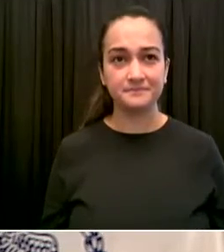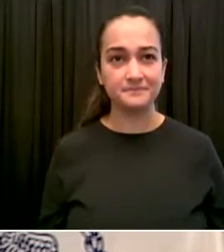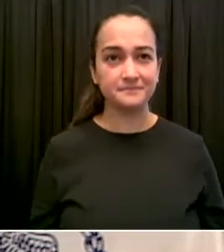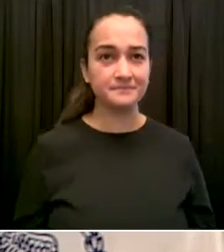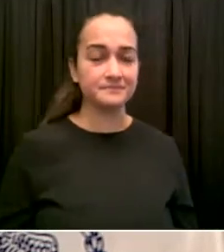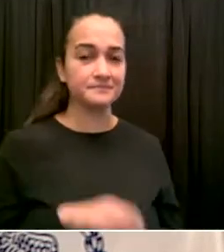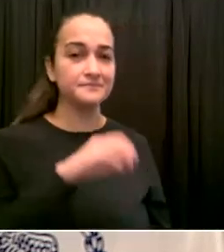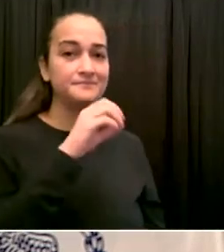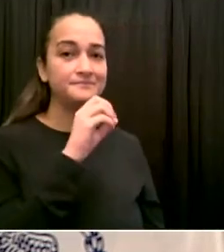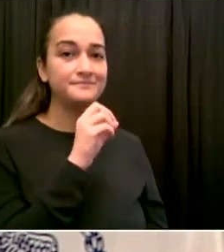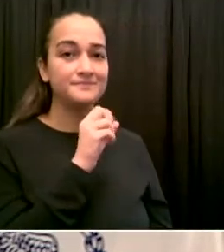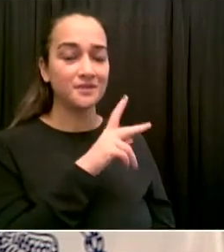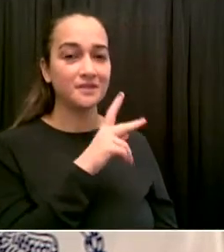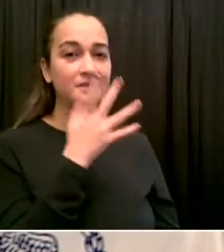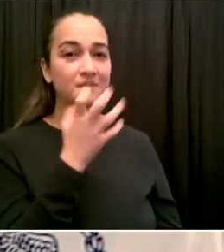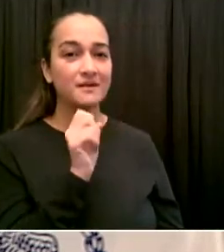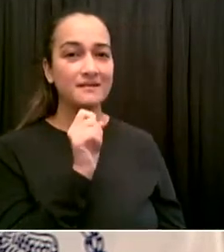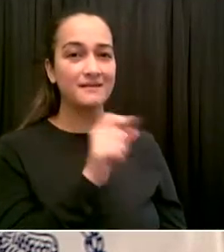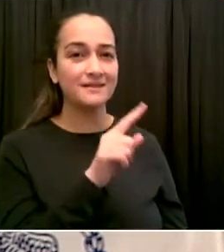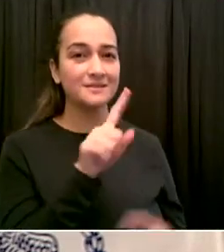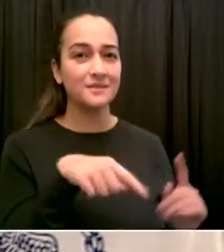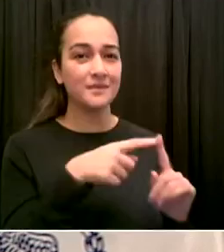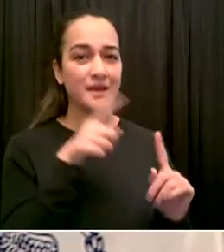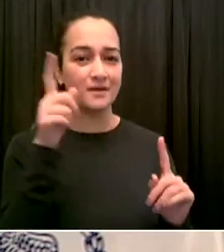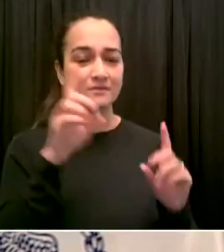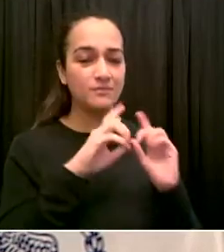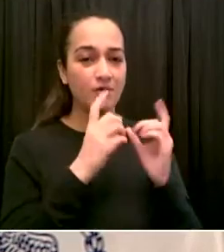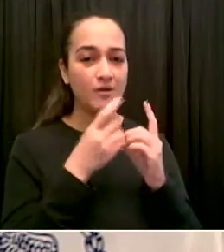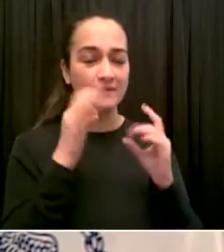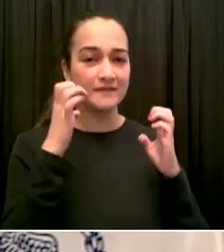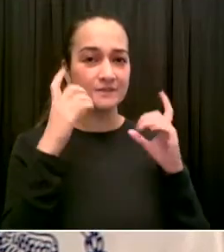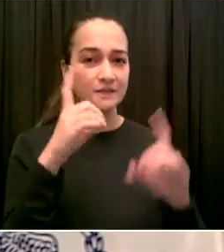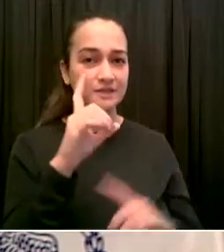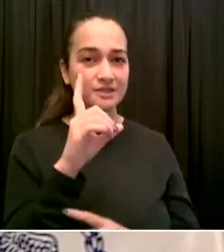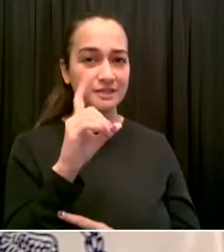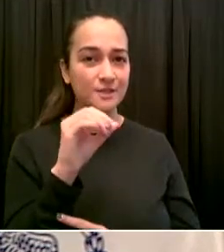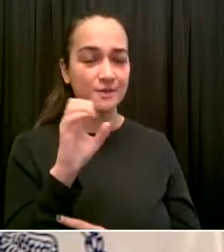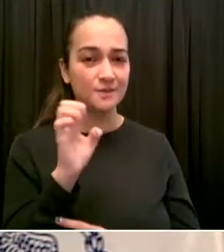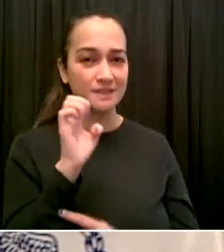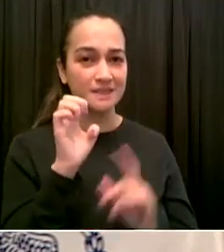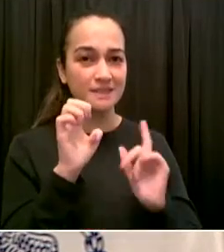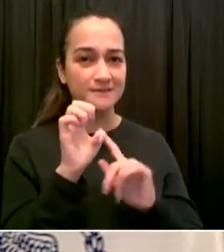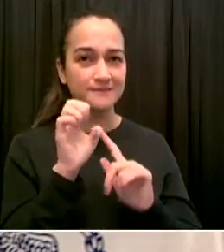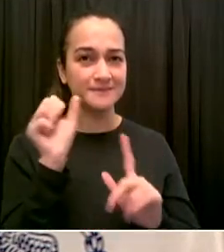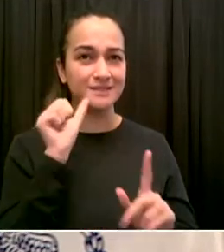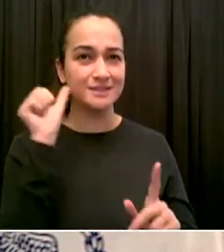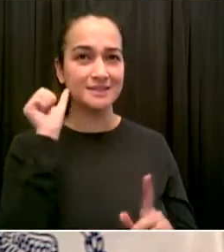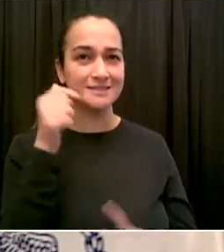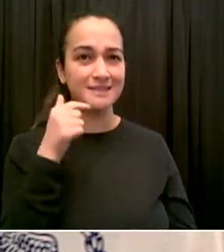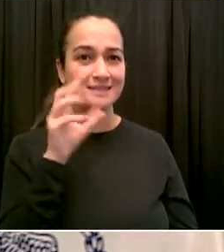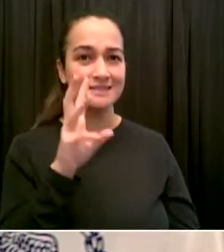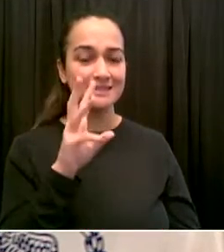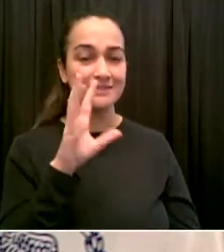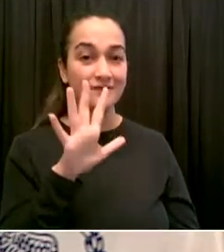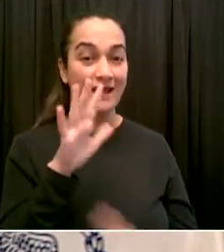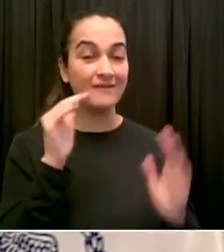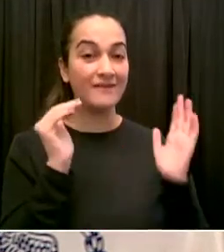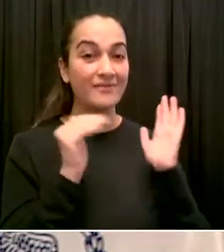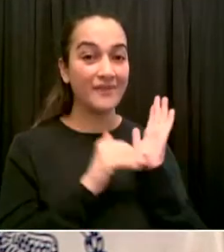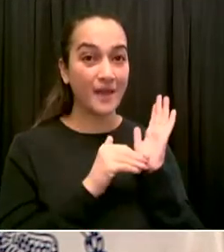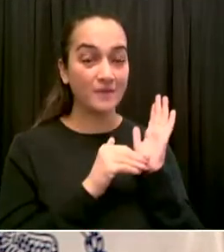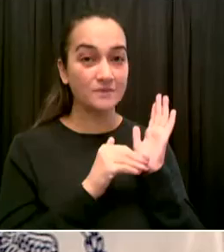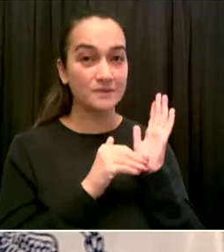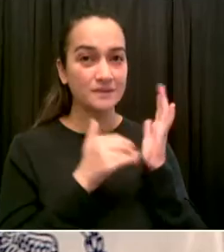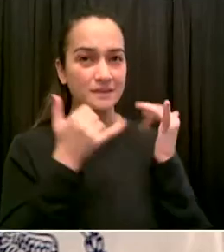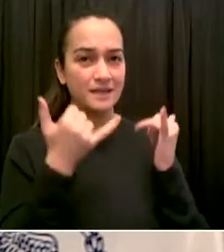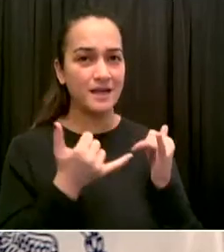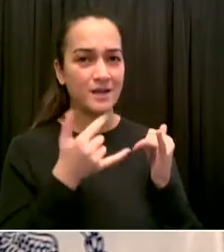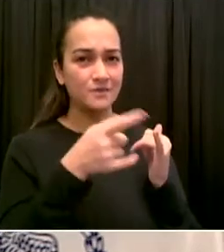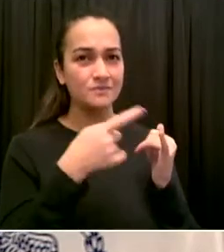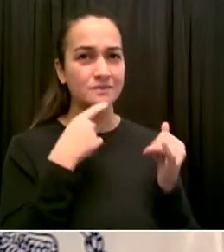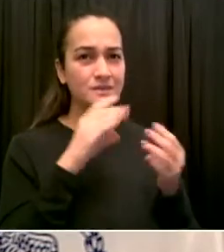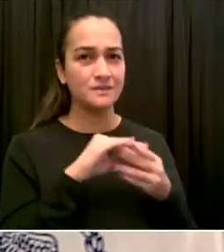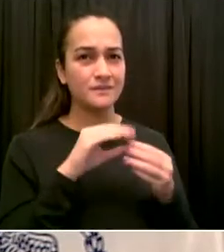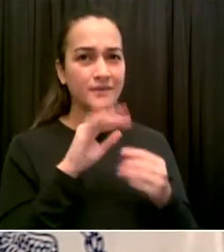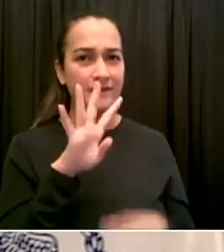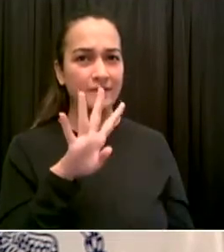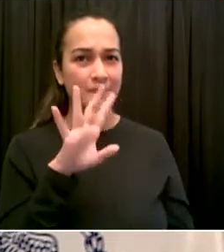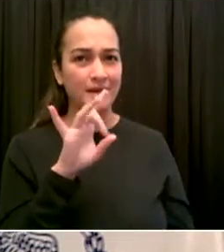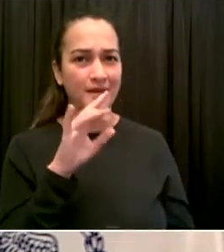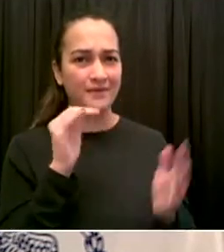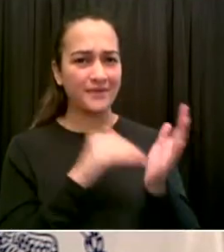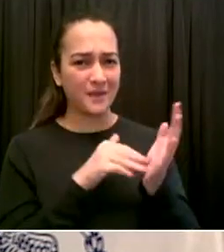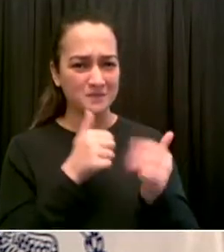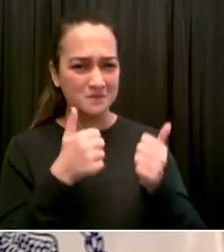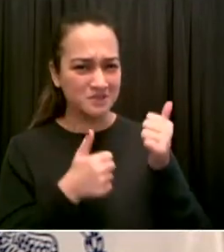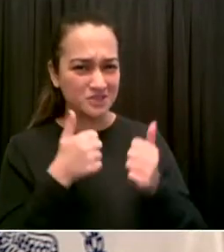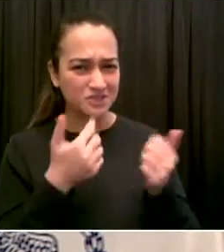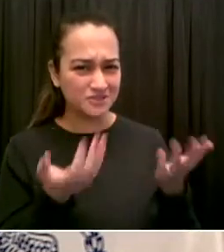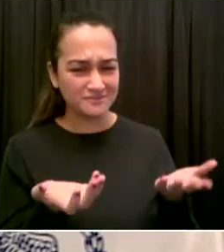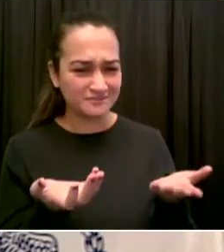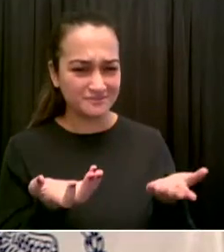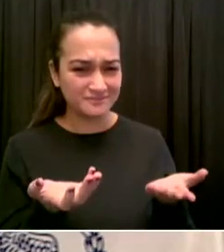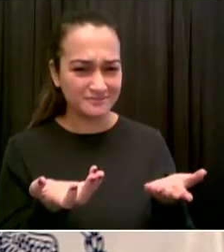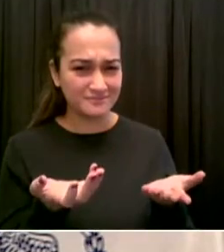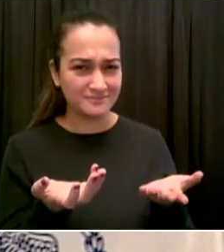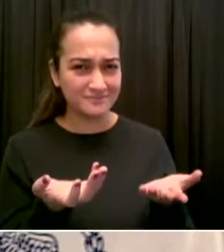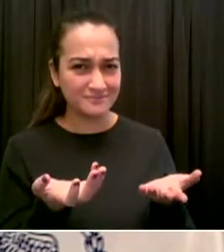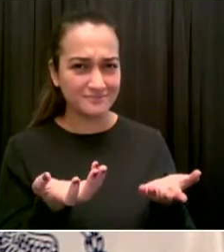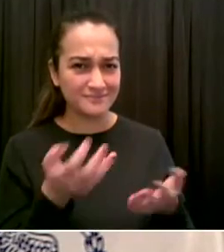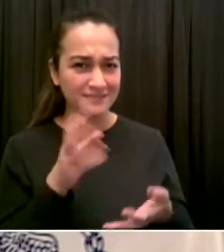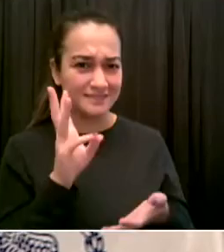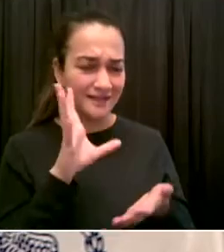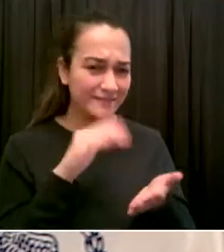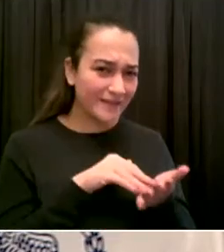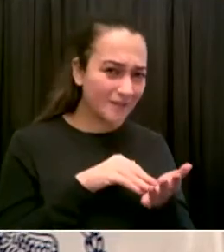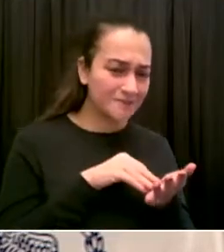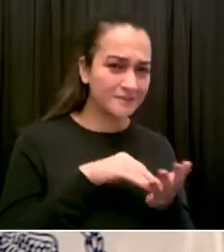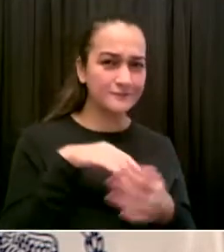GO AHEAD, ALAN.